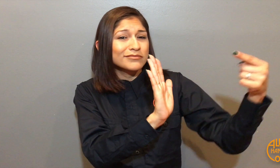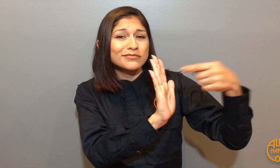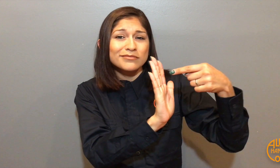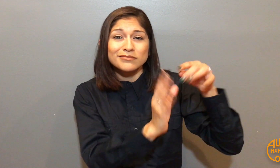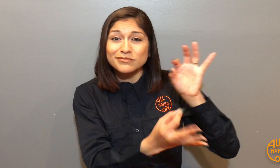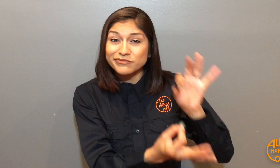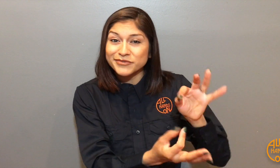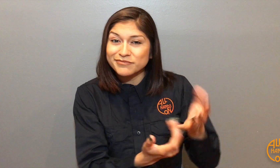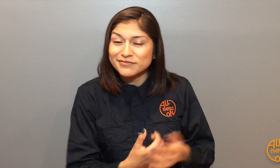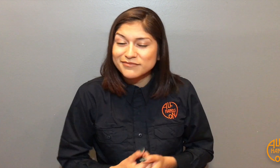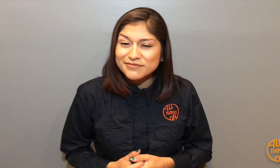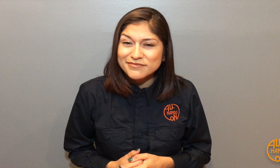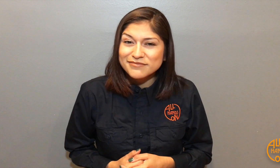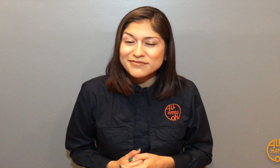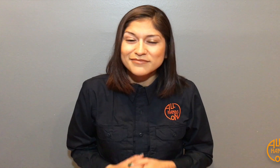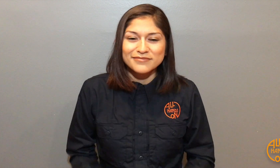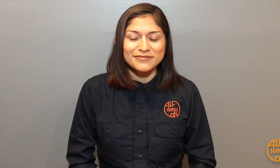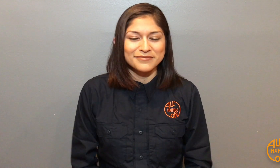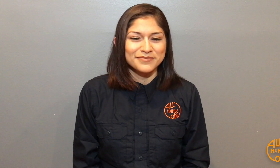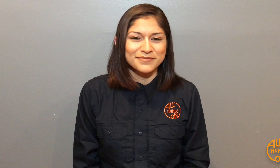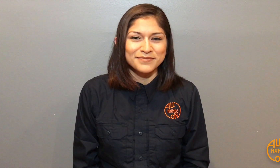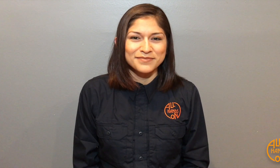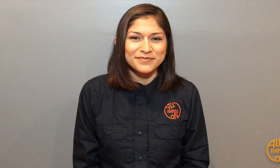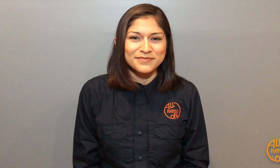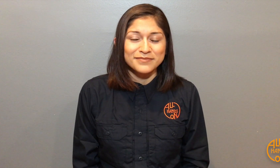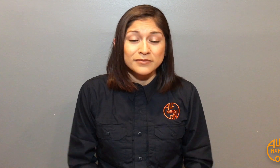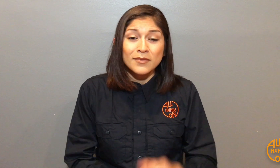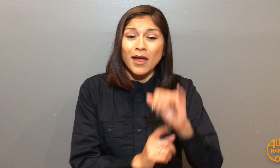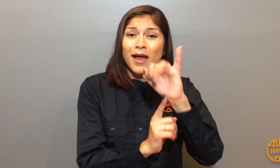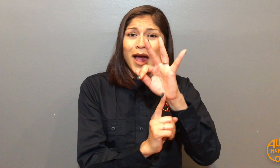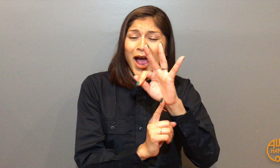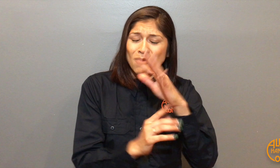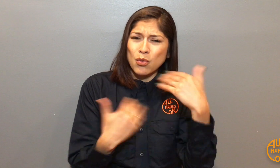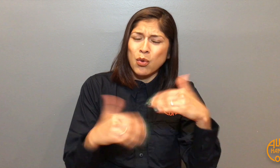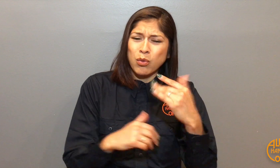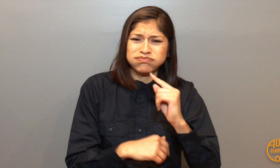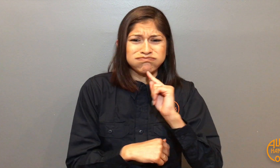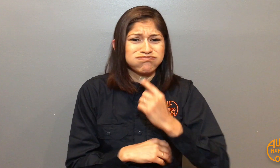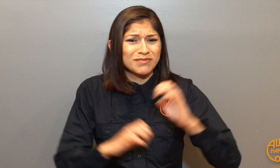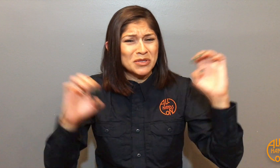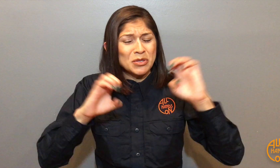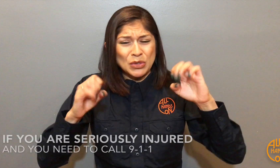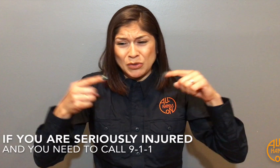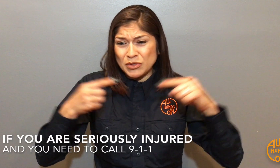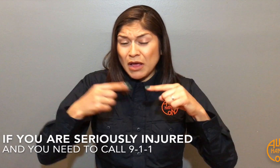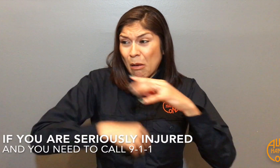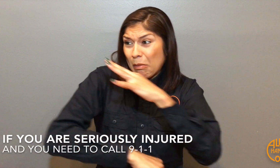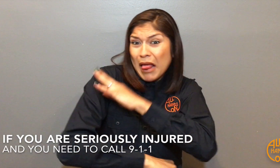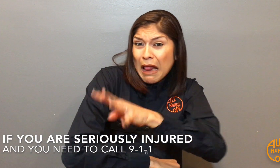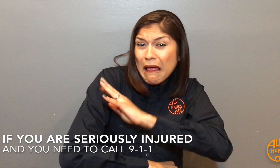be using this form in order for medical personnel to know how to proceed, if